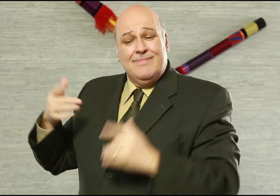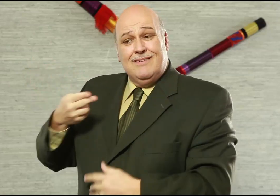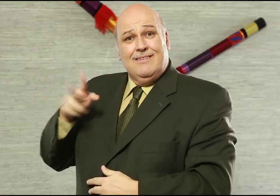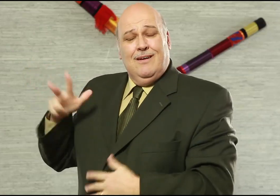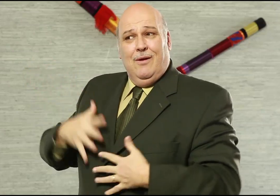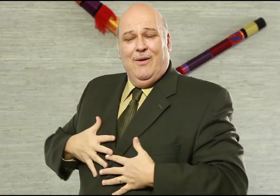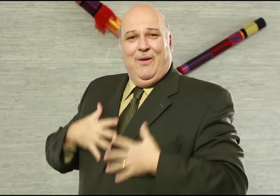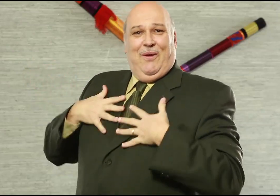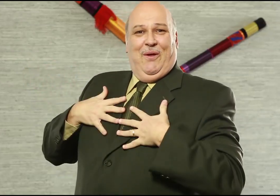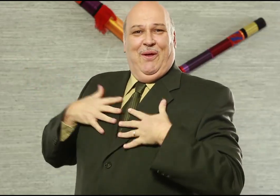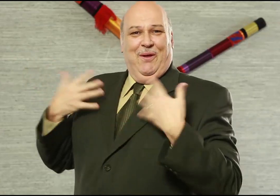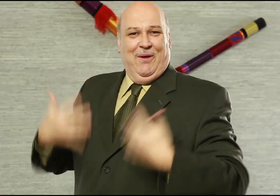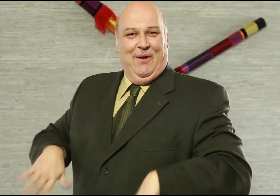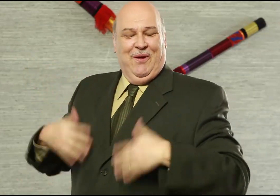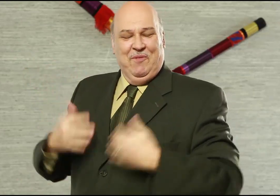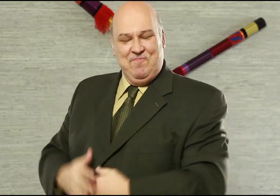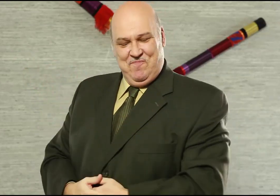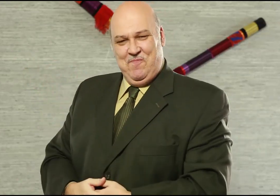120 countries watch H3world.tv.